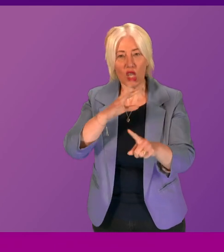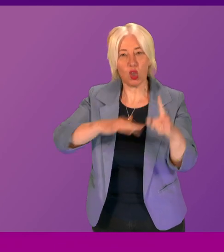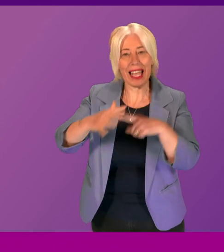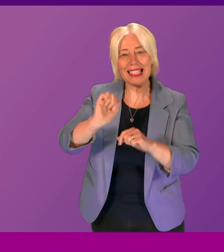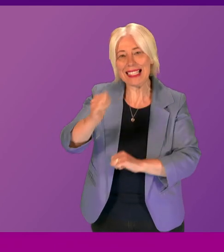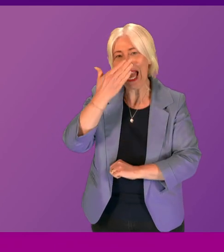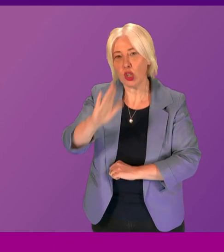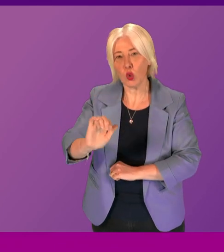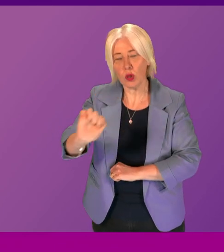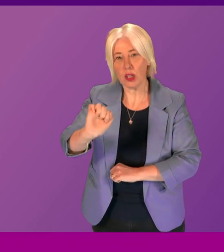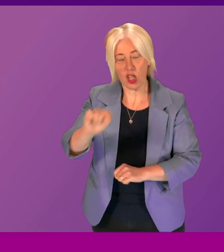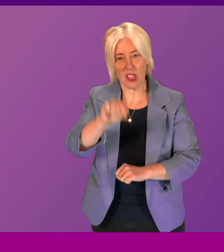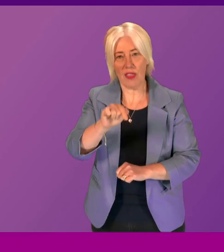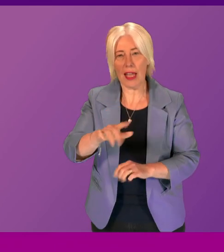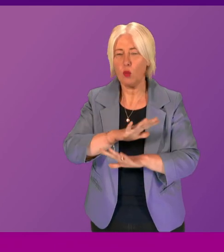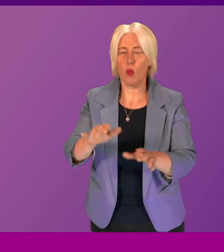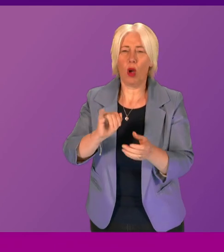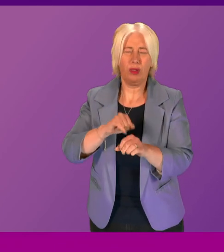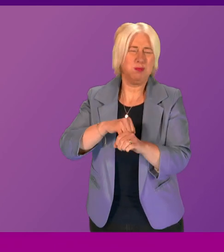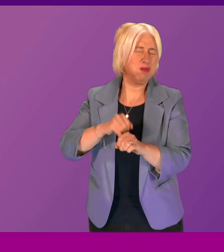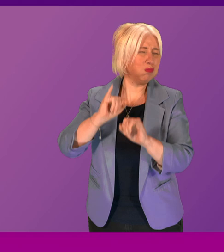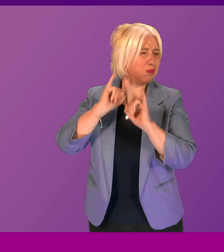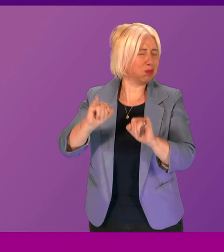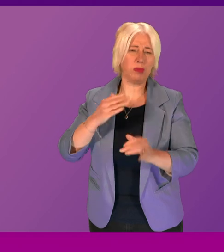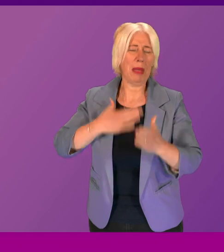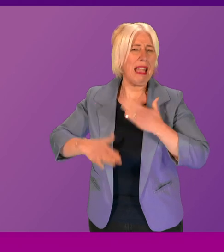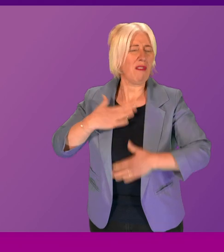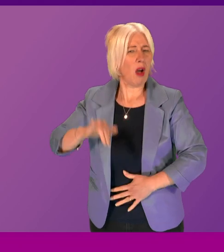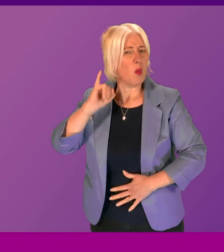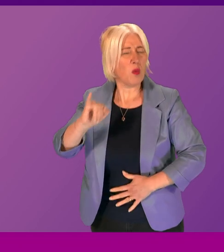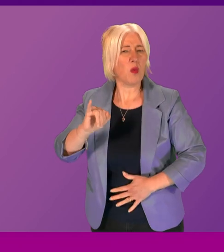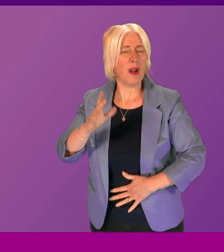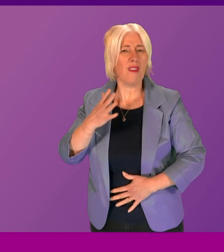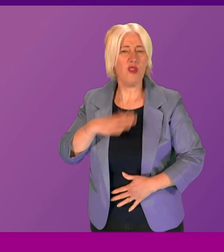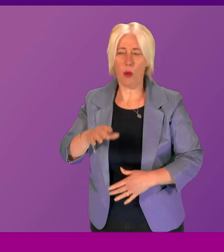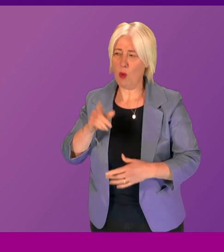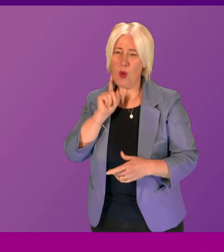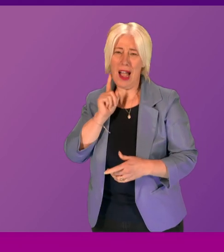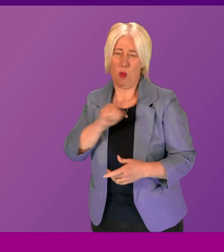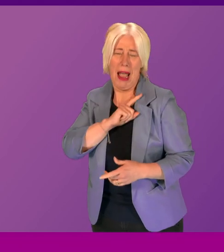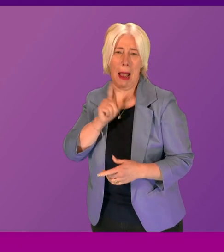and root out the toxic behaviours that underpin those actions that lead to such abuse and